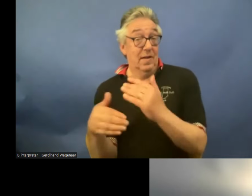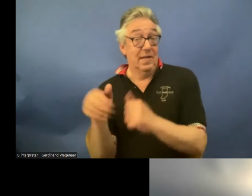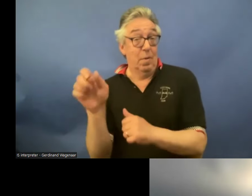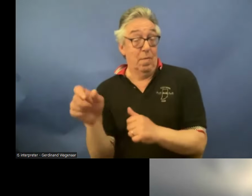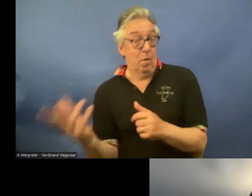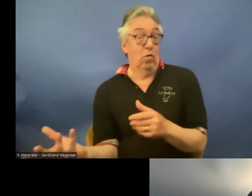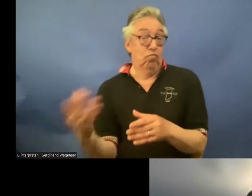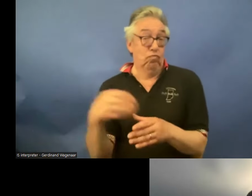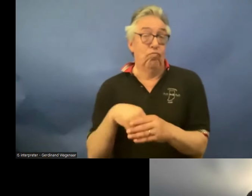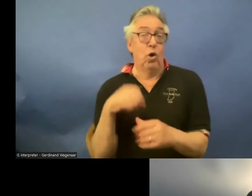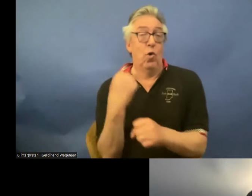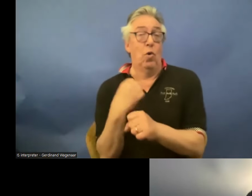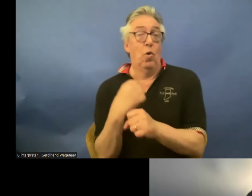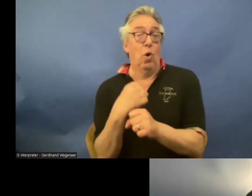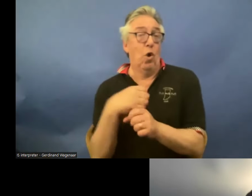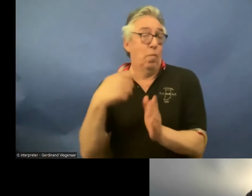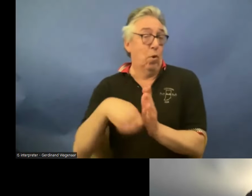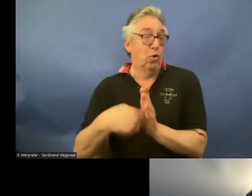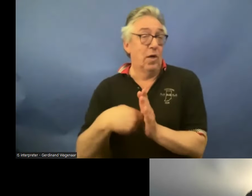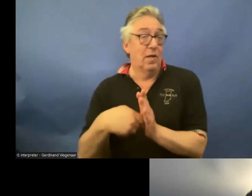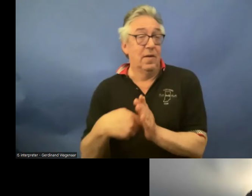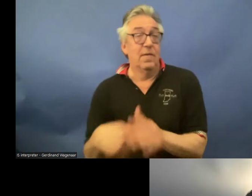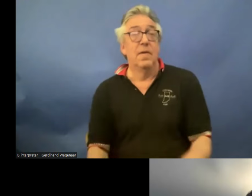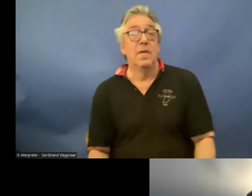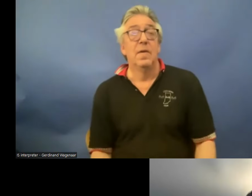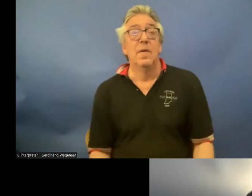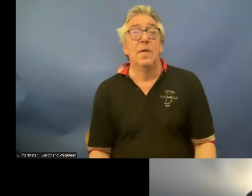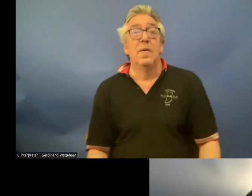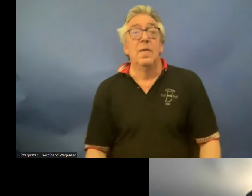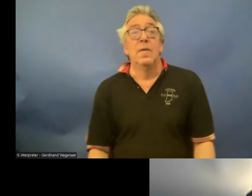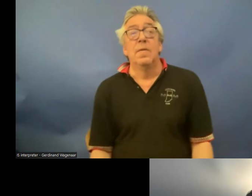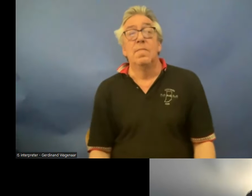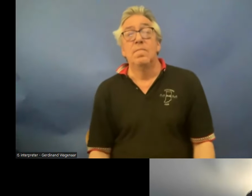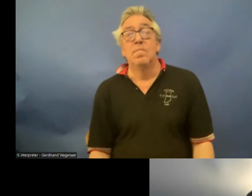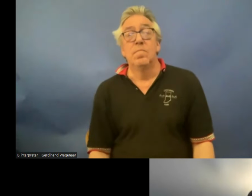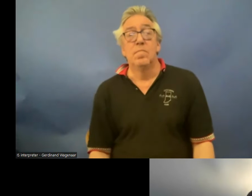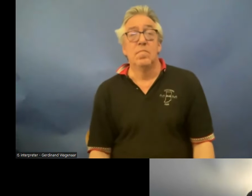And the third country solution, the settlement and family reunification and complementary pathways, University studies and ways for solutions.